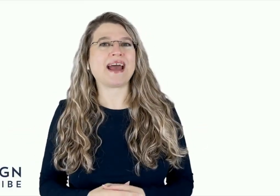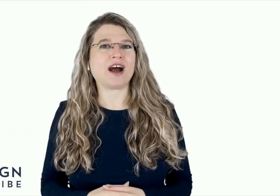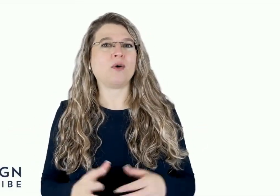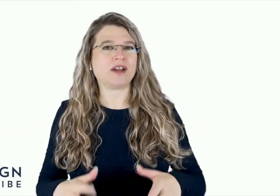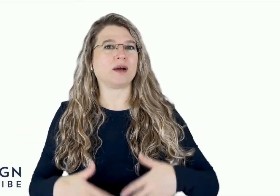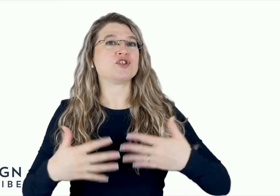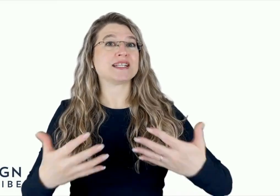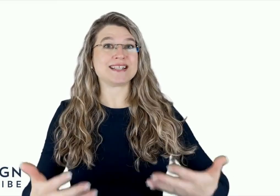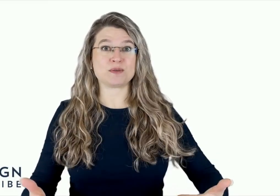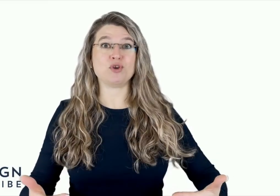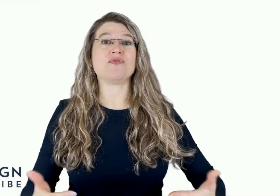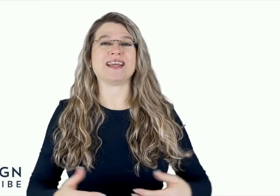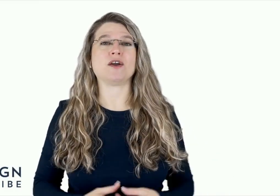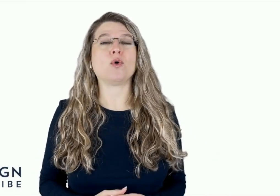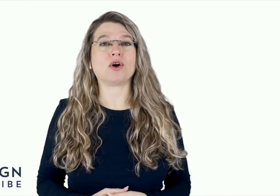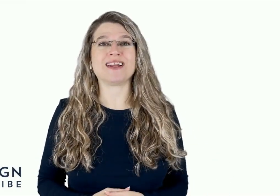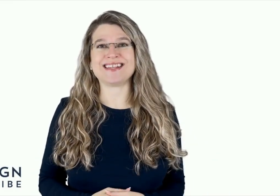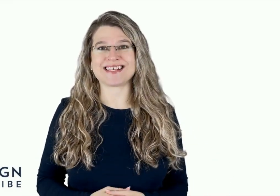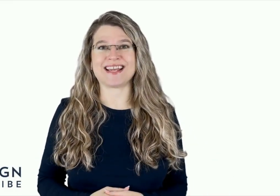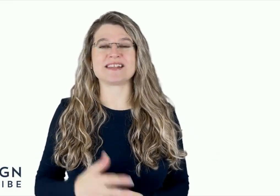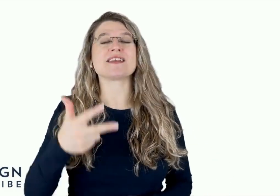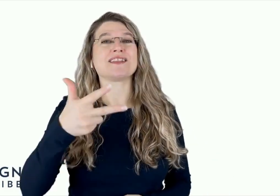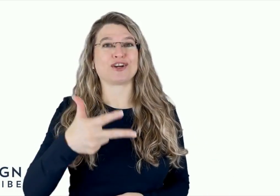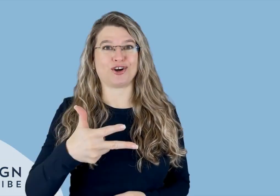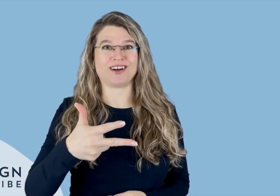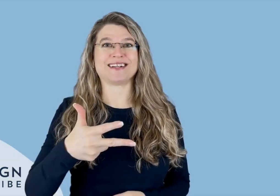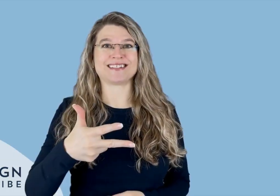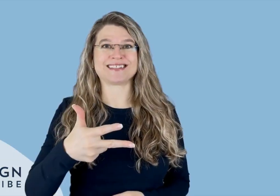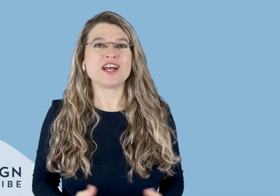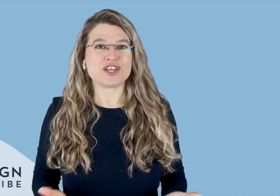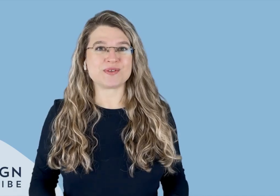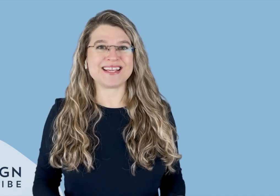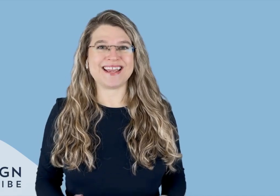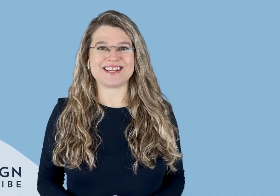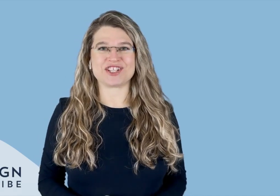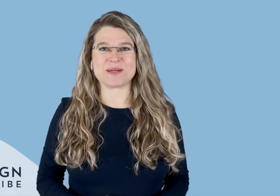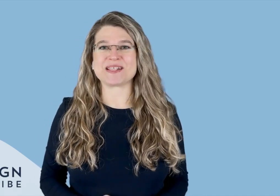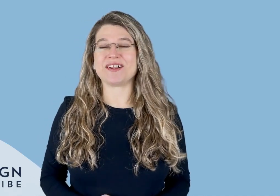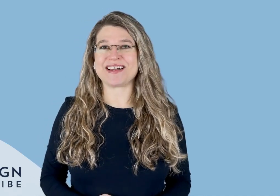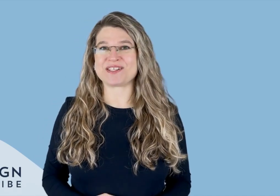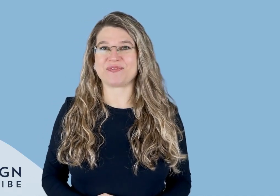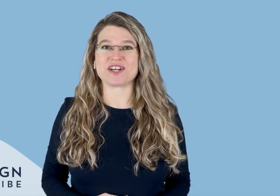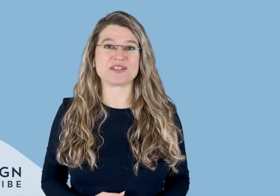how an object is moving or in this case the car. Using handshapes and classifiers